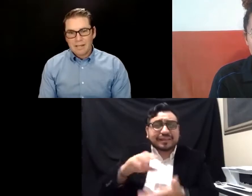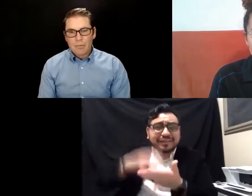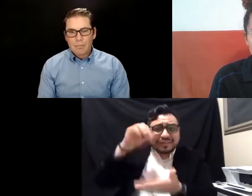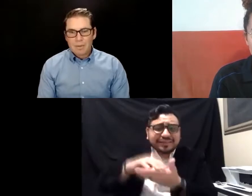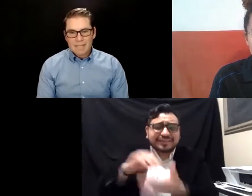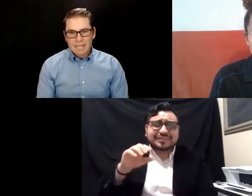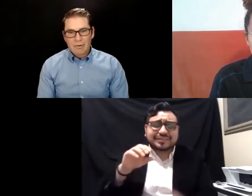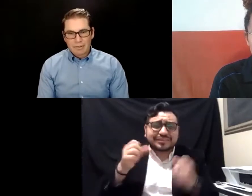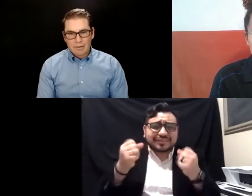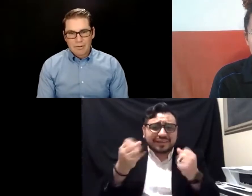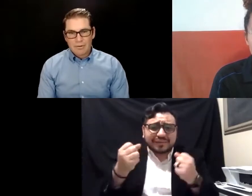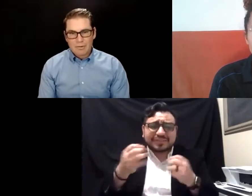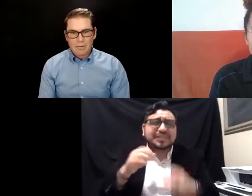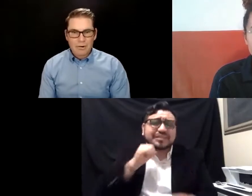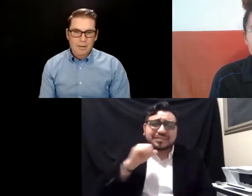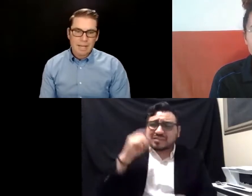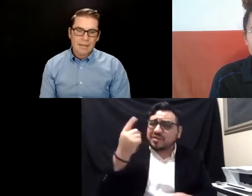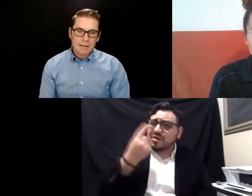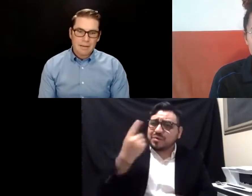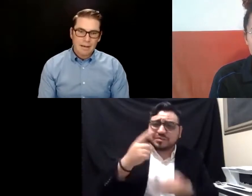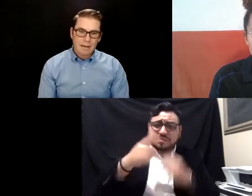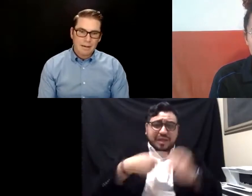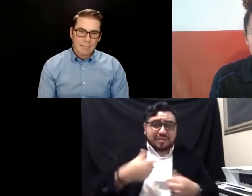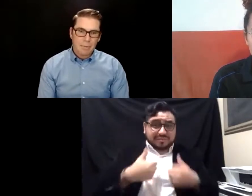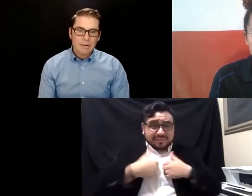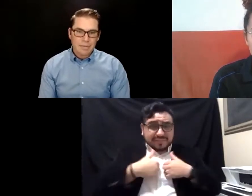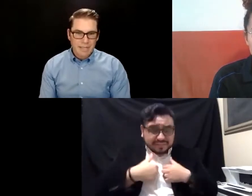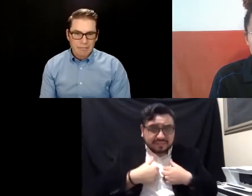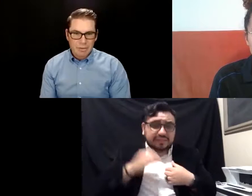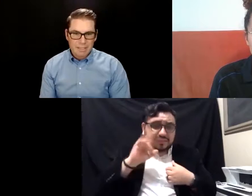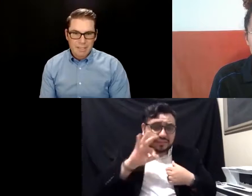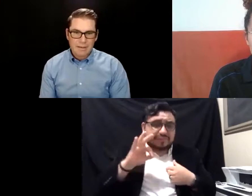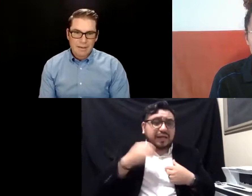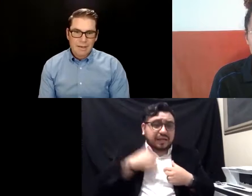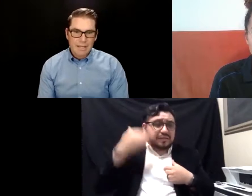That they won't be missing out, you know, or they can, uh, bond with a deaf person and